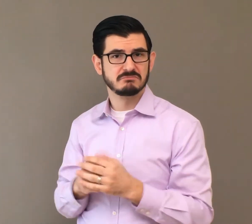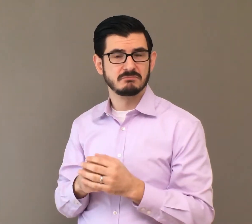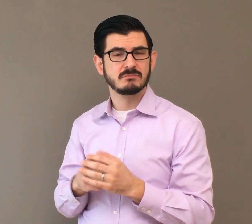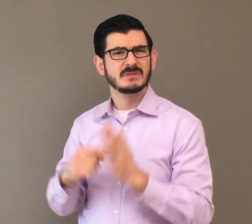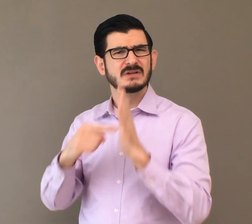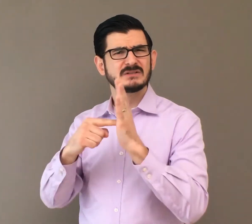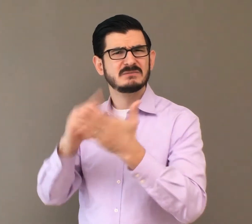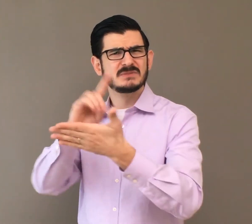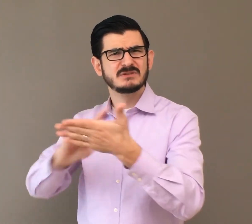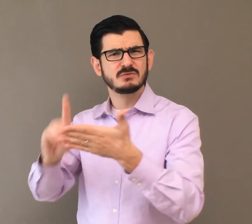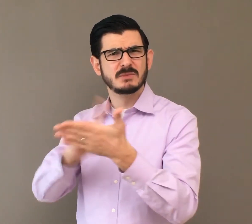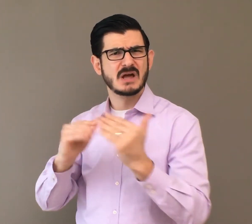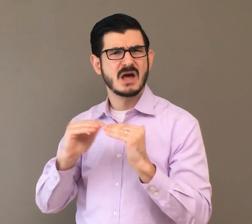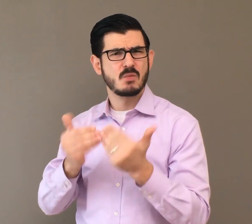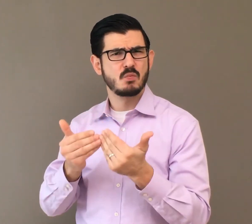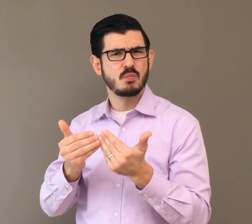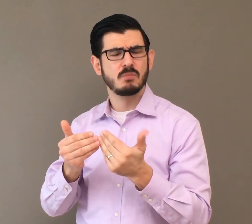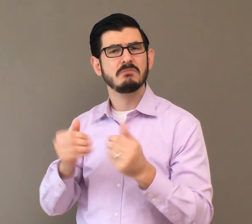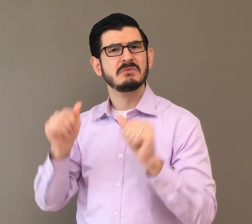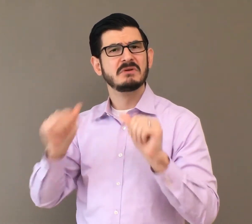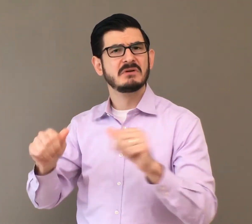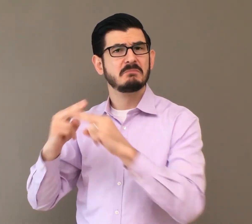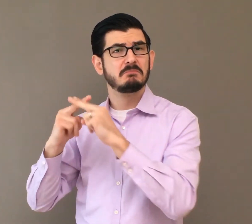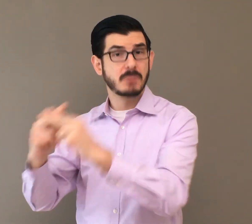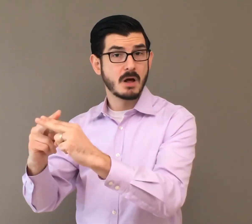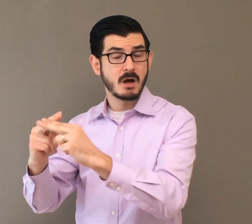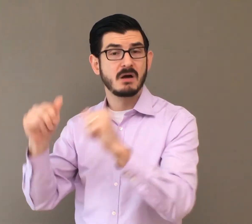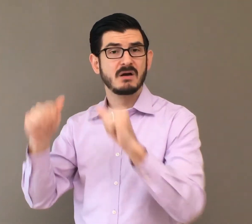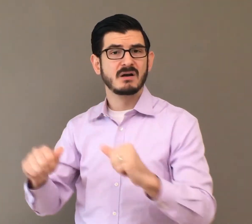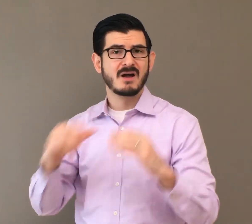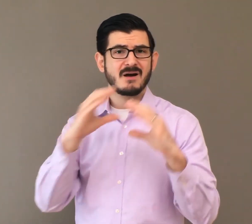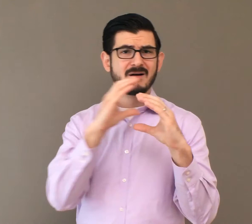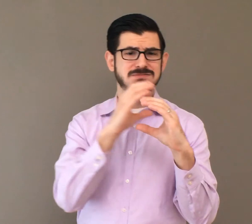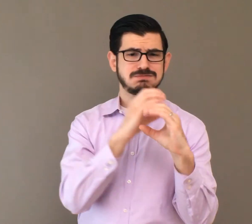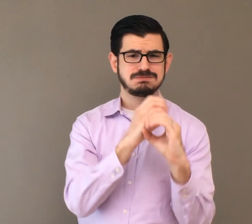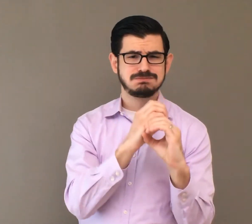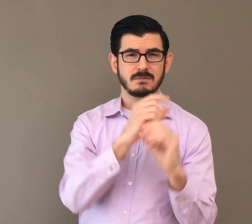That discrimination could manifest as what’s called “blocking” or “throttling”.